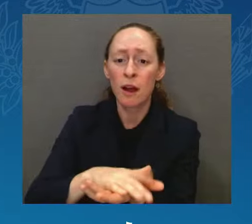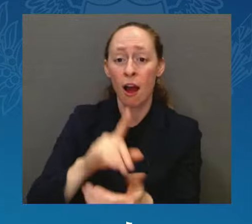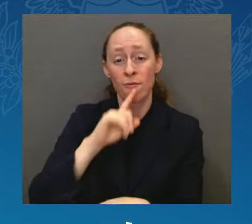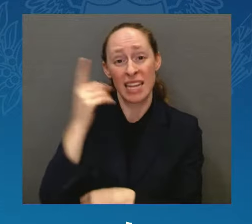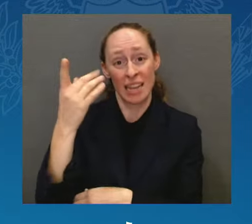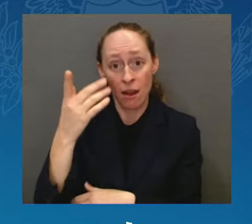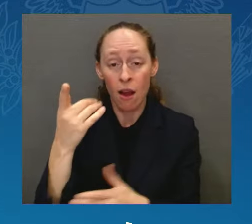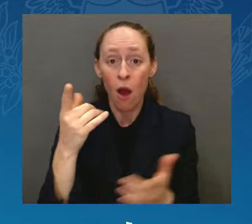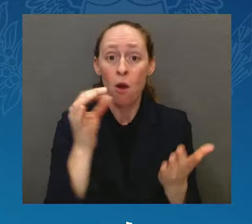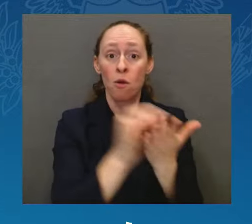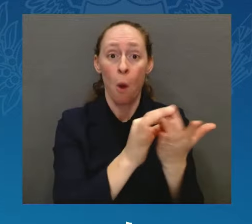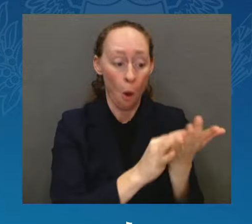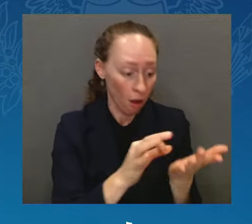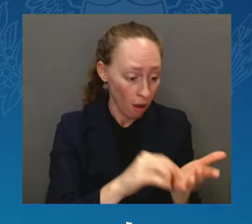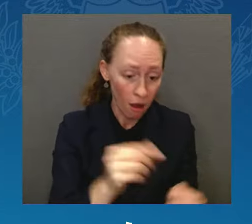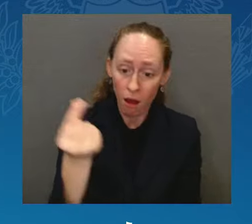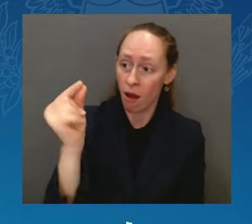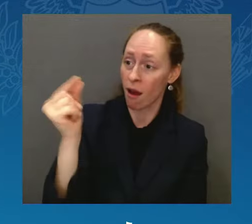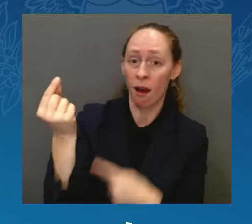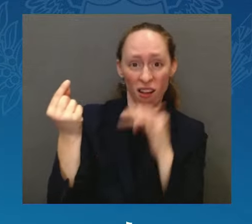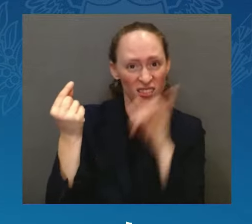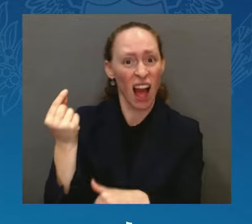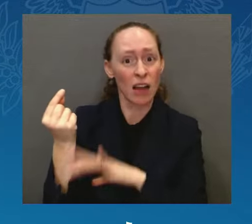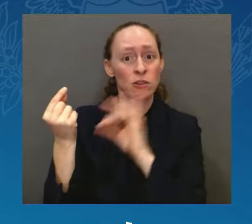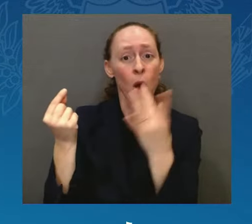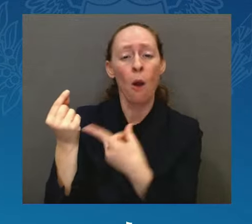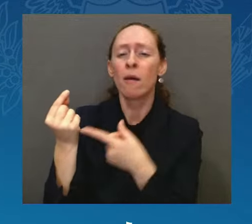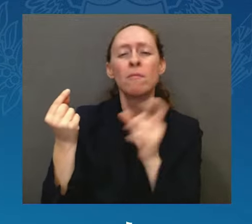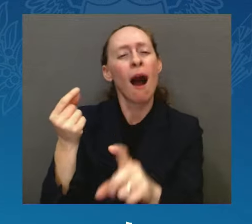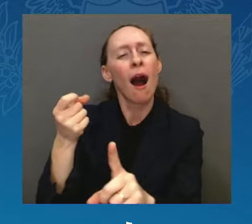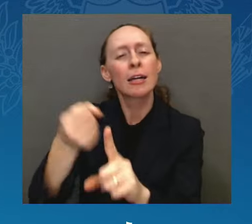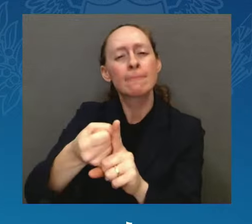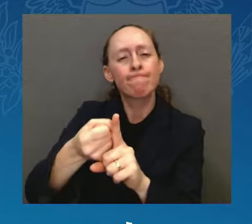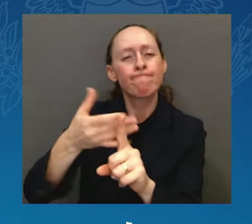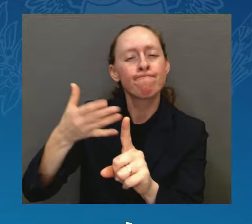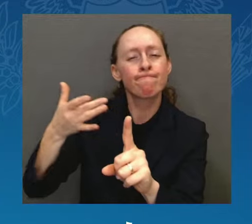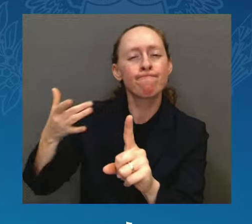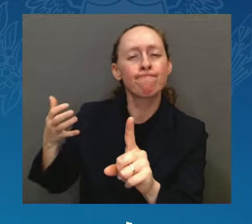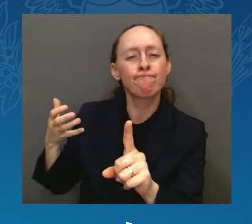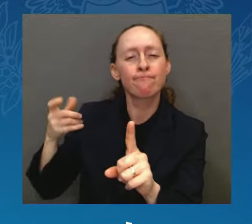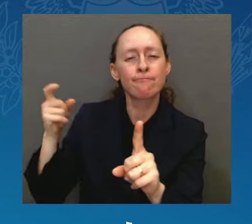And the many stories of Latinos cannot be told